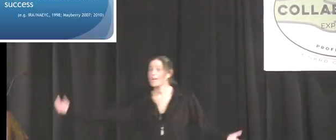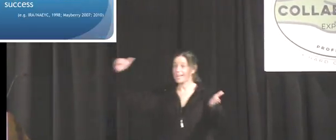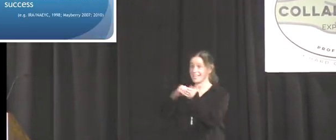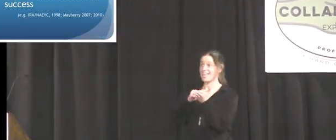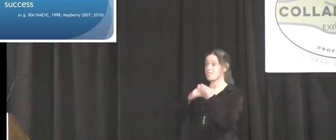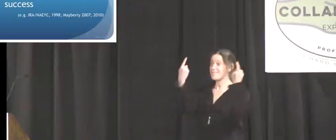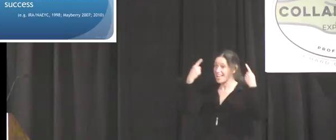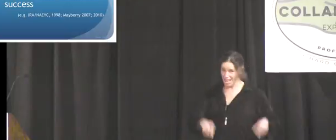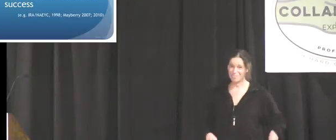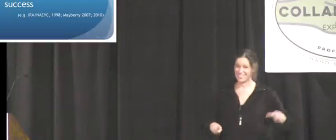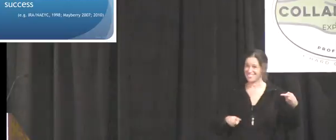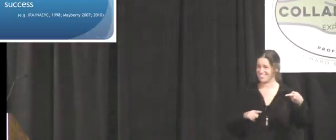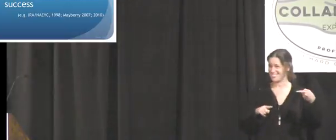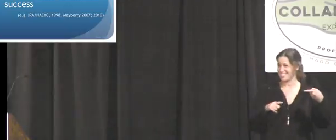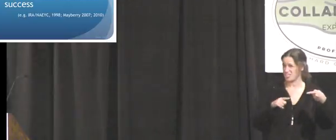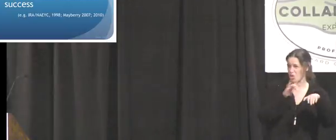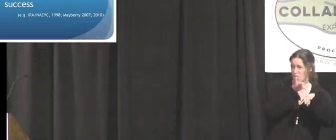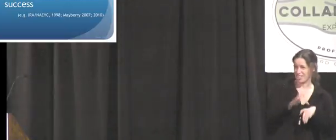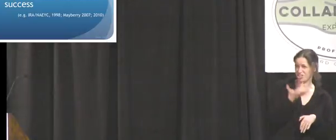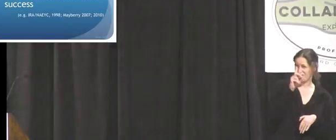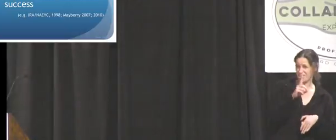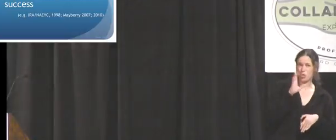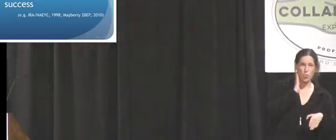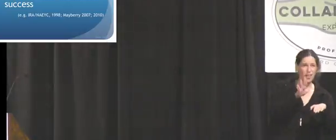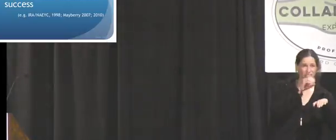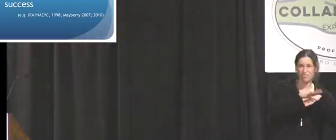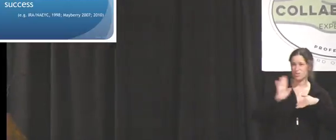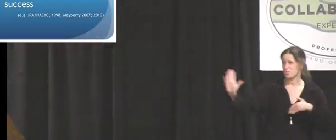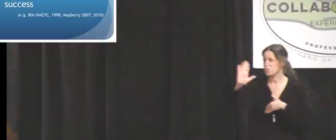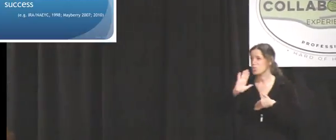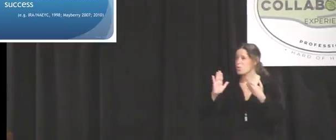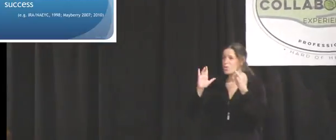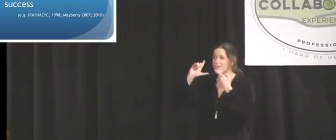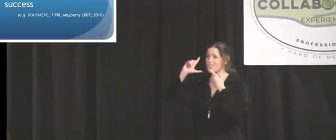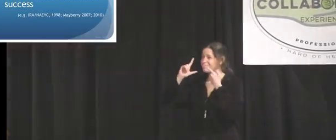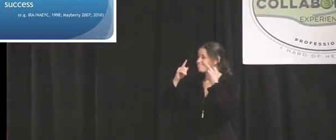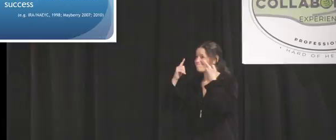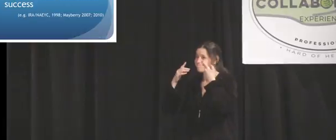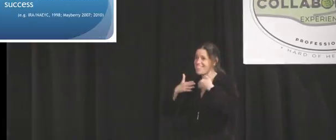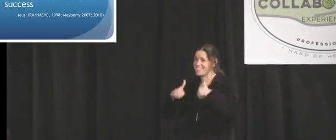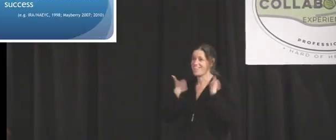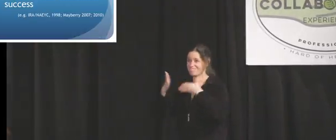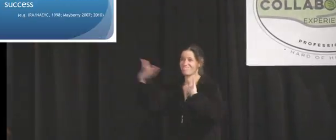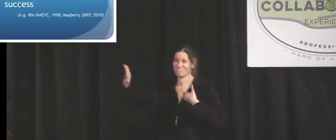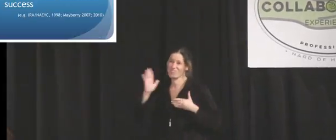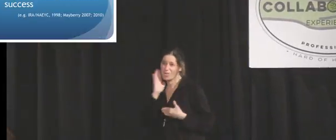Again, what happens in early childhood, that's going to impact all the later academic success